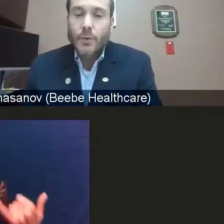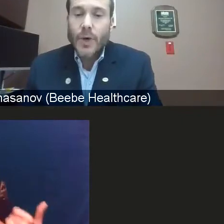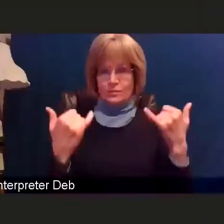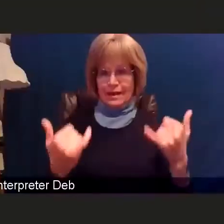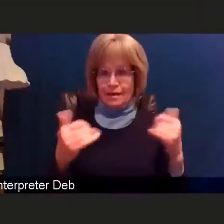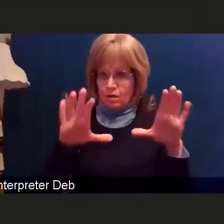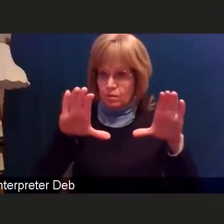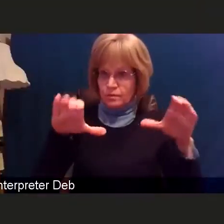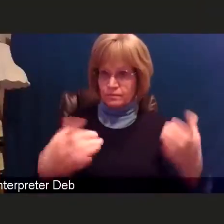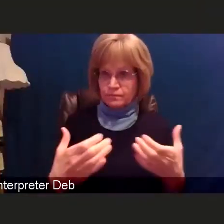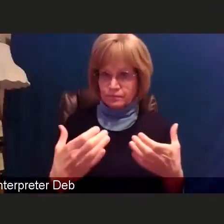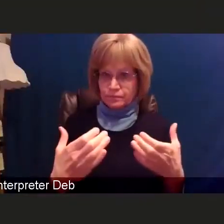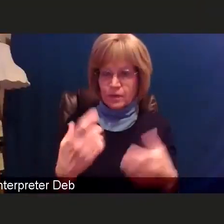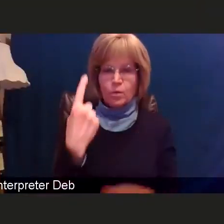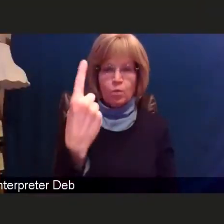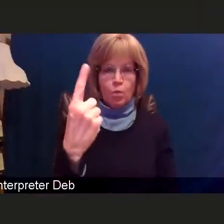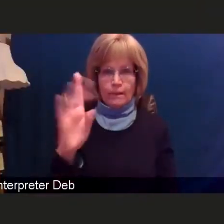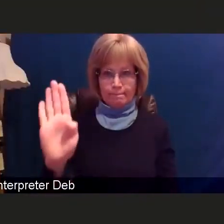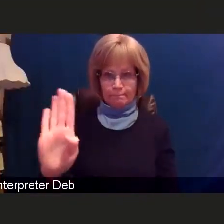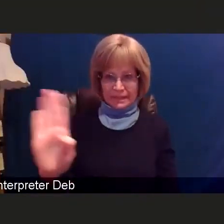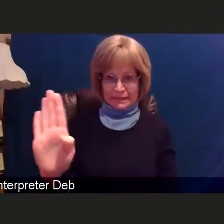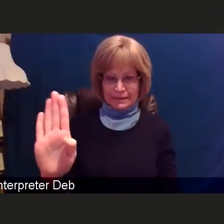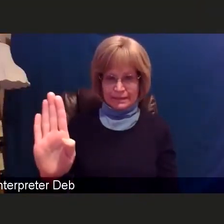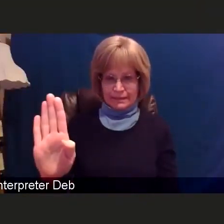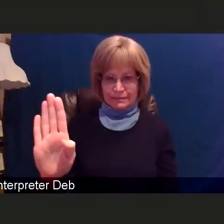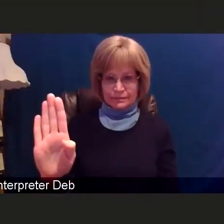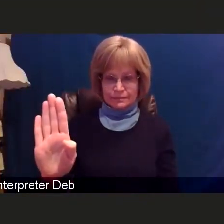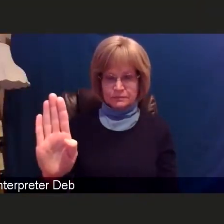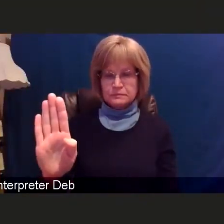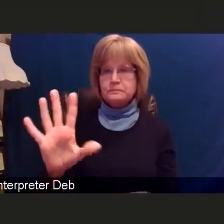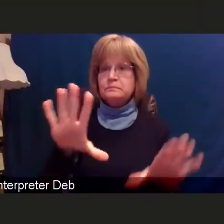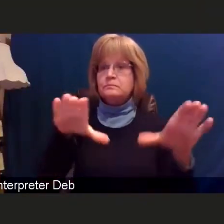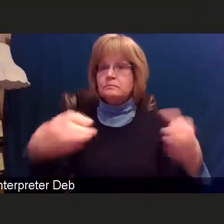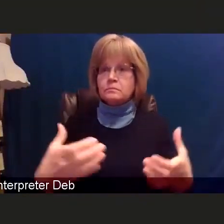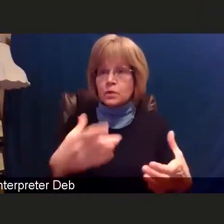So what that includes are those who are over 65 years